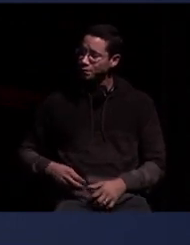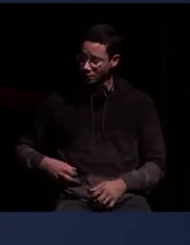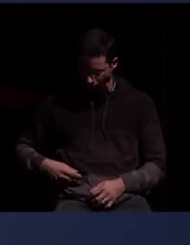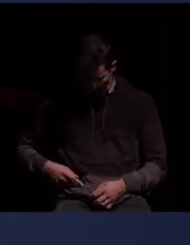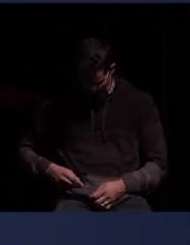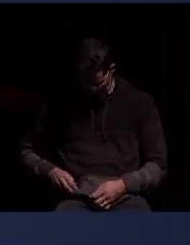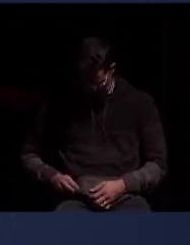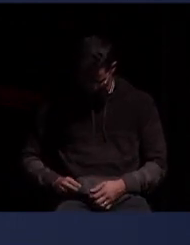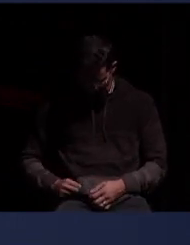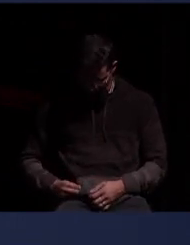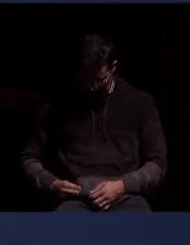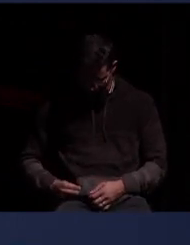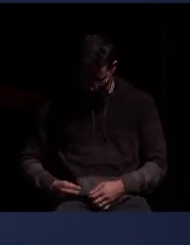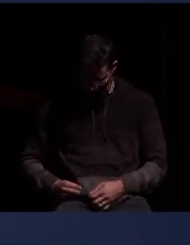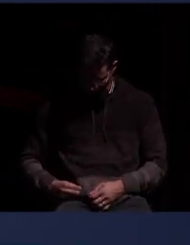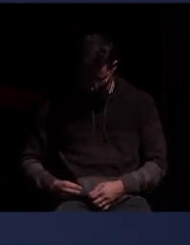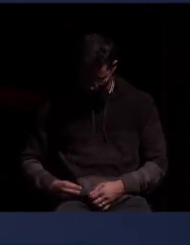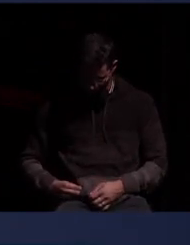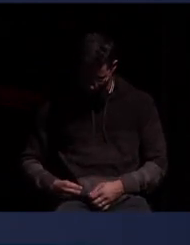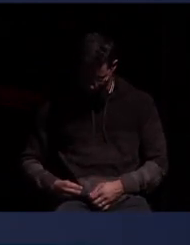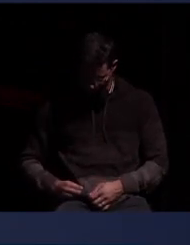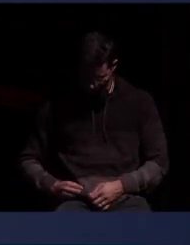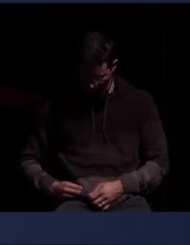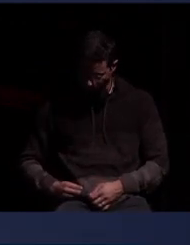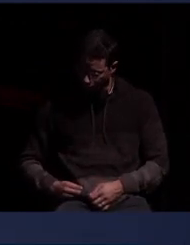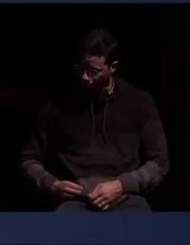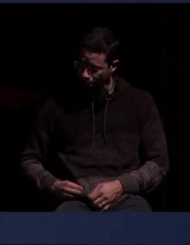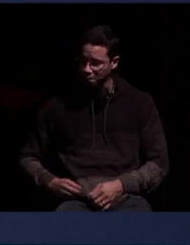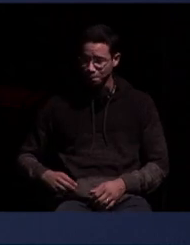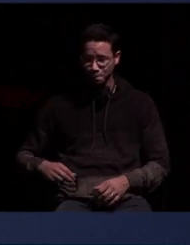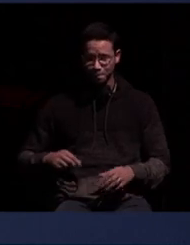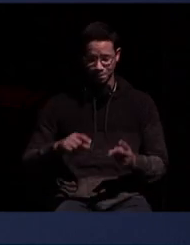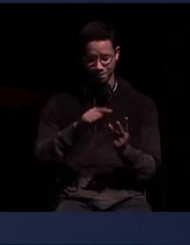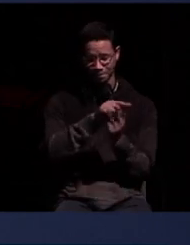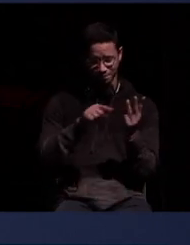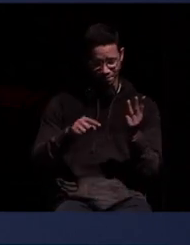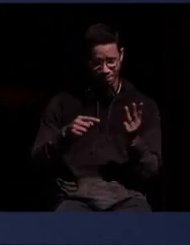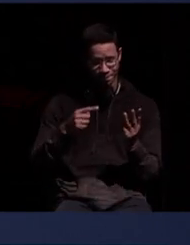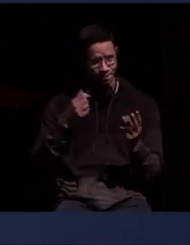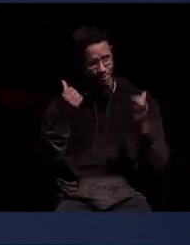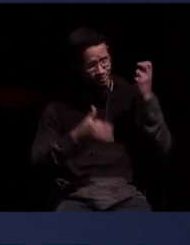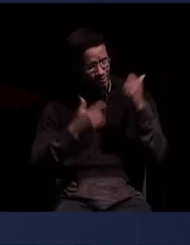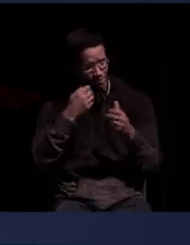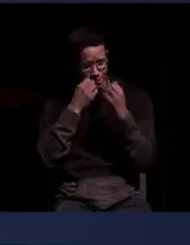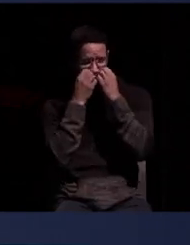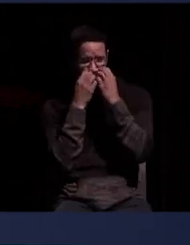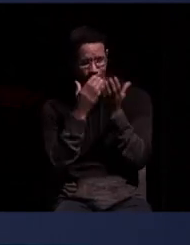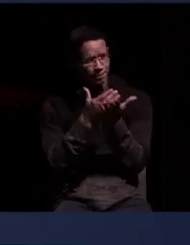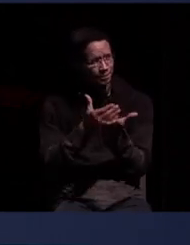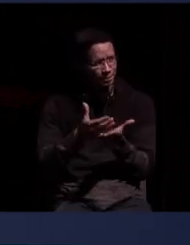listen to three points of view that enable us to begin this discussion. This was just the beginning